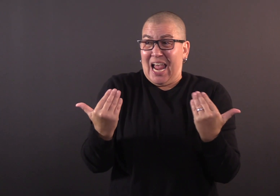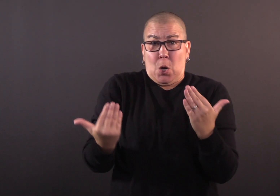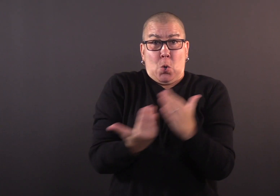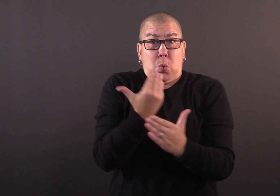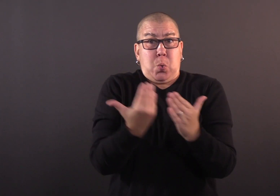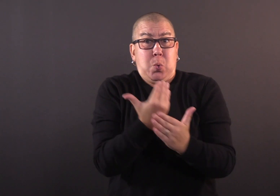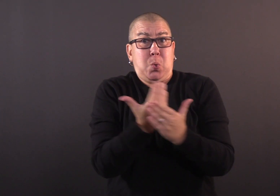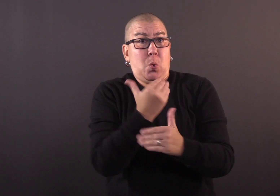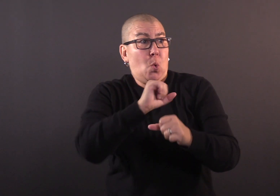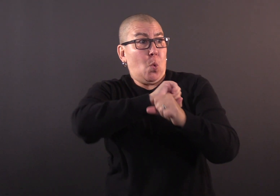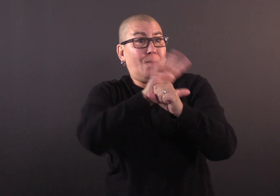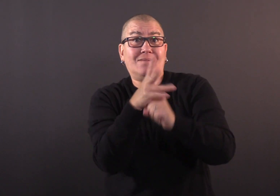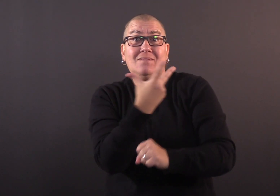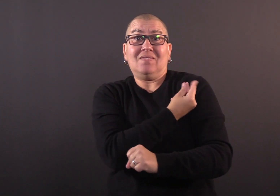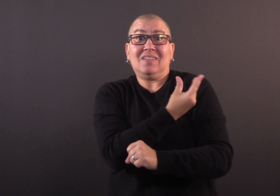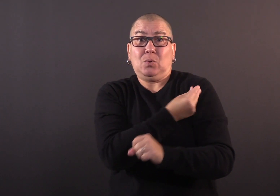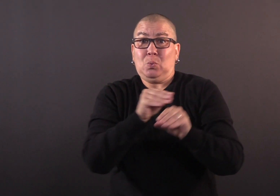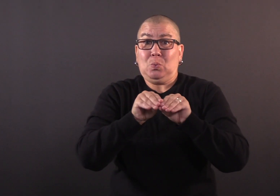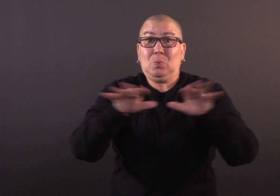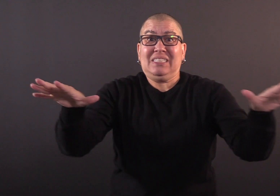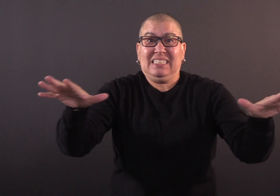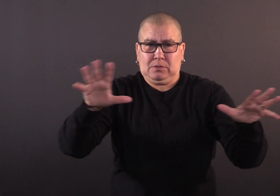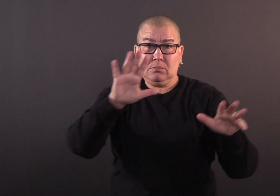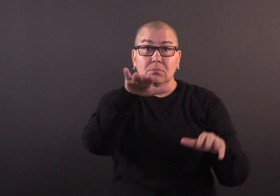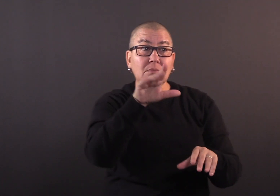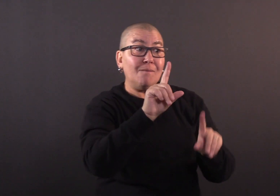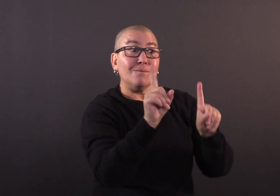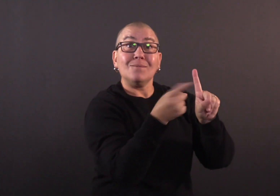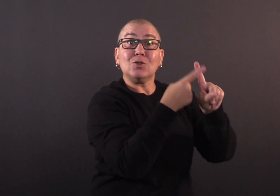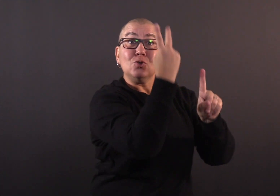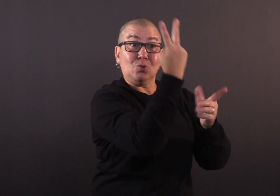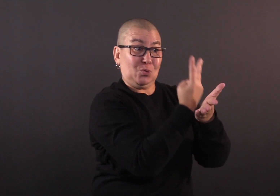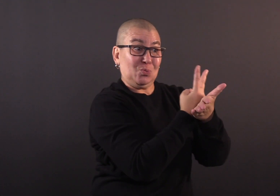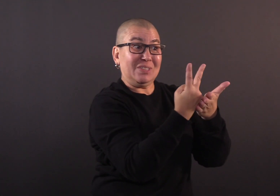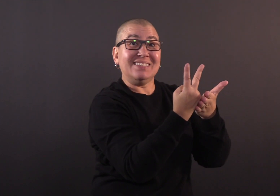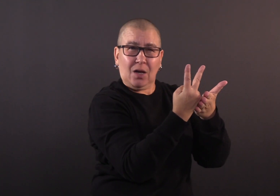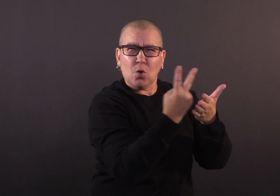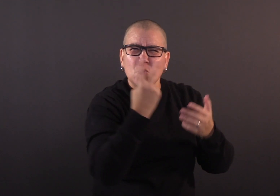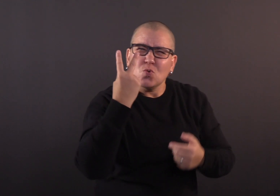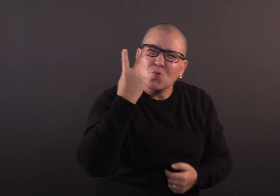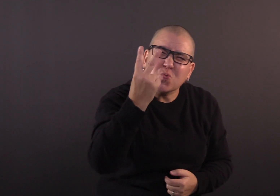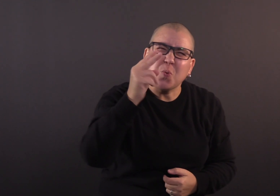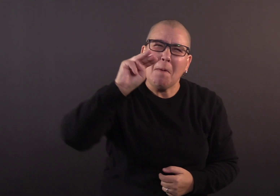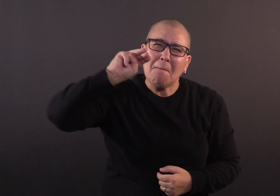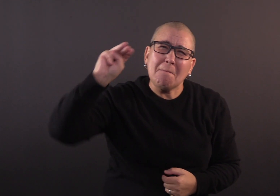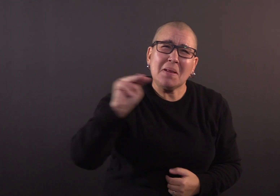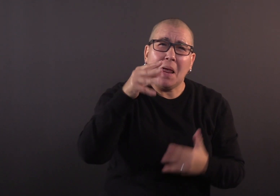About 2 million Americans got the new COVID-19 shot in the first two weeks the updated vaccine